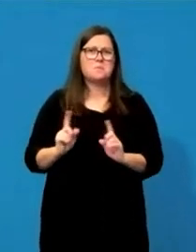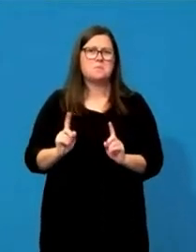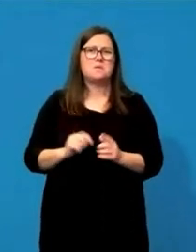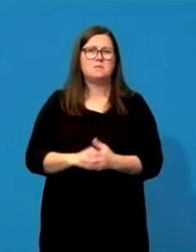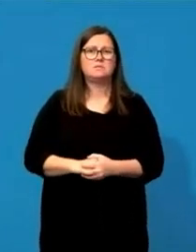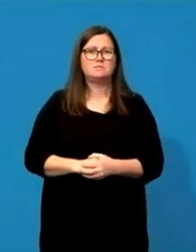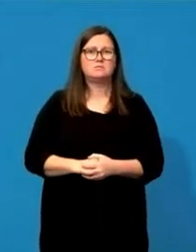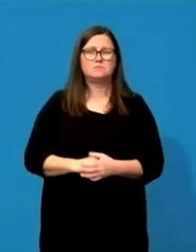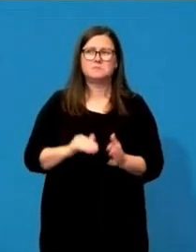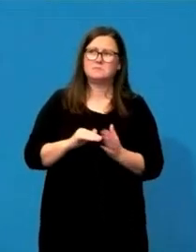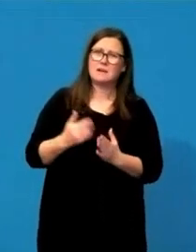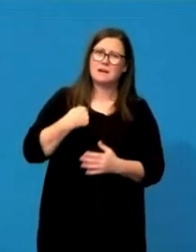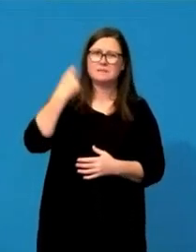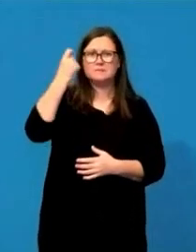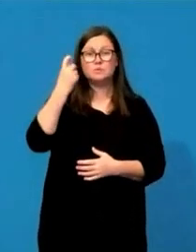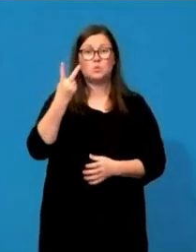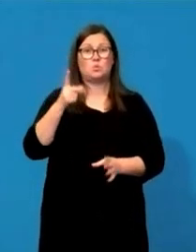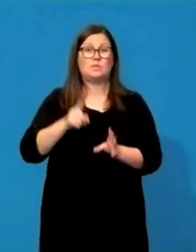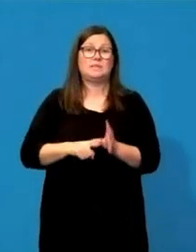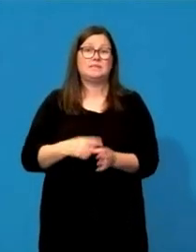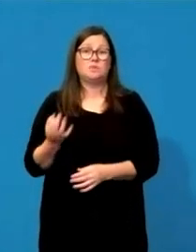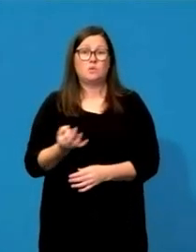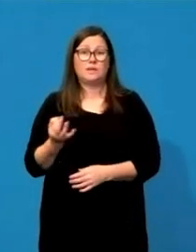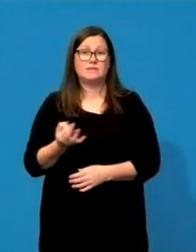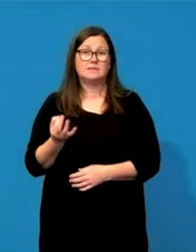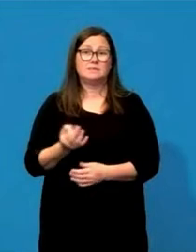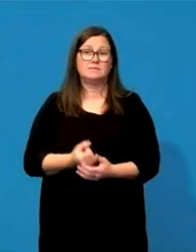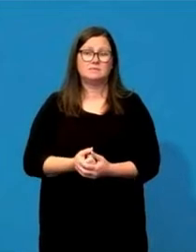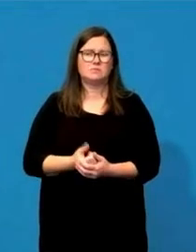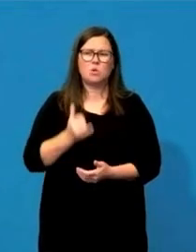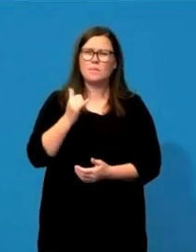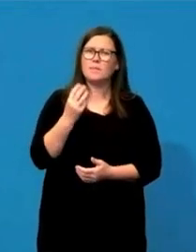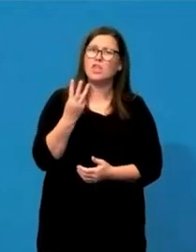Two years. So, there's a couple of - Three years. Three?